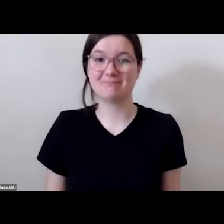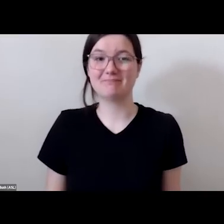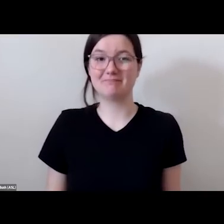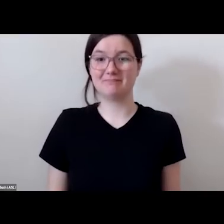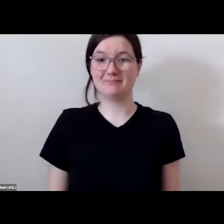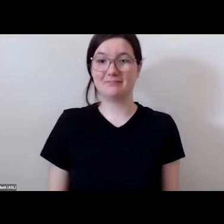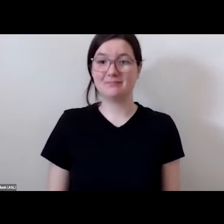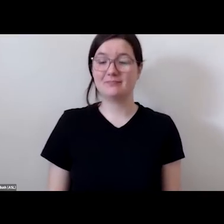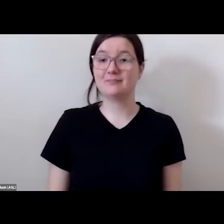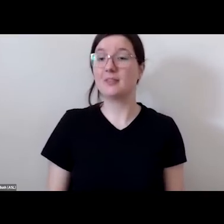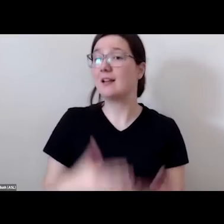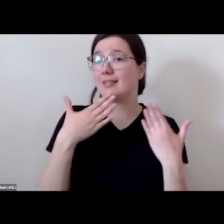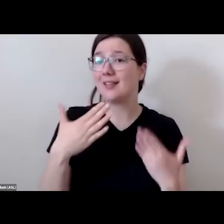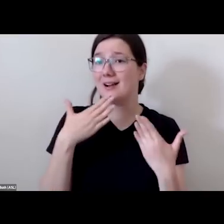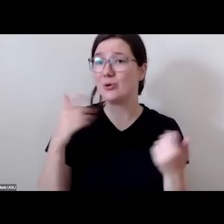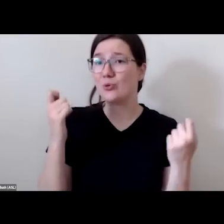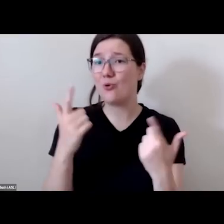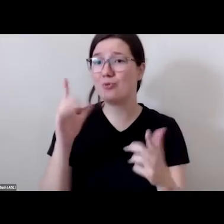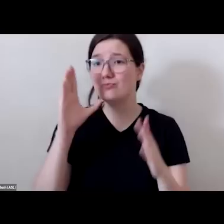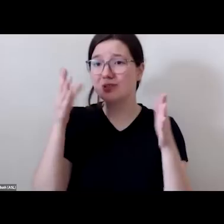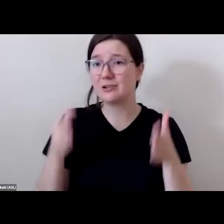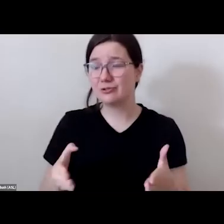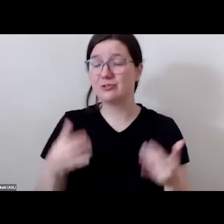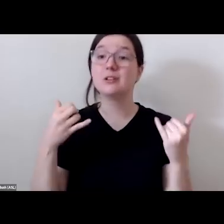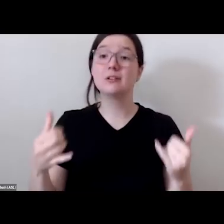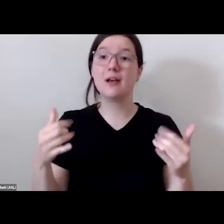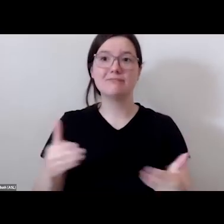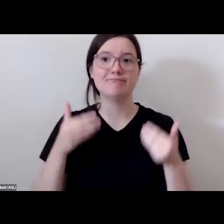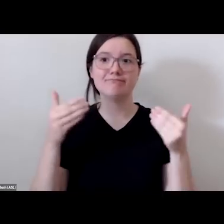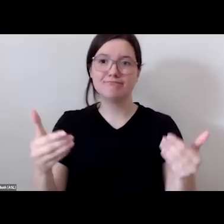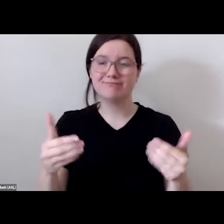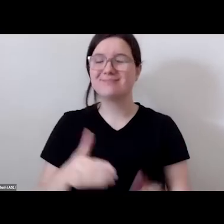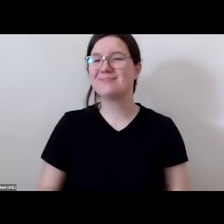Well thanks to all the presenters. So I think we're gonna move into the Q&A session